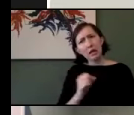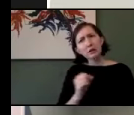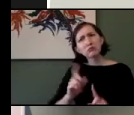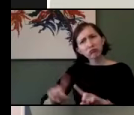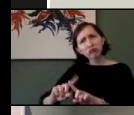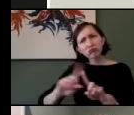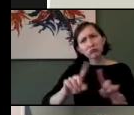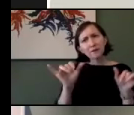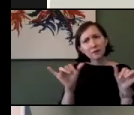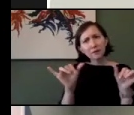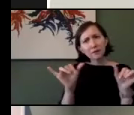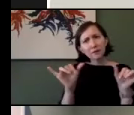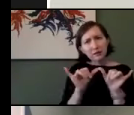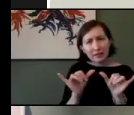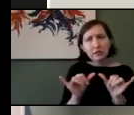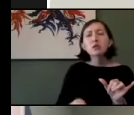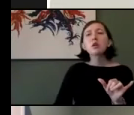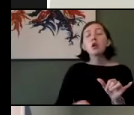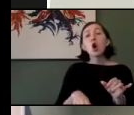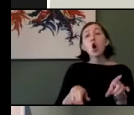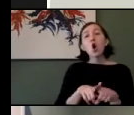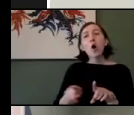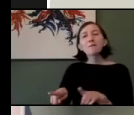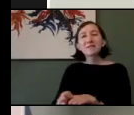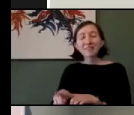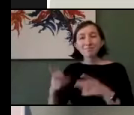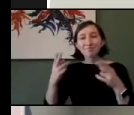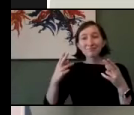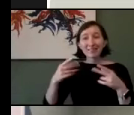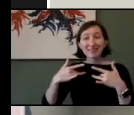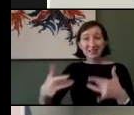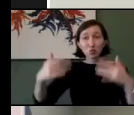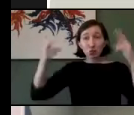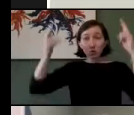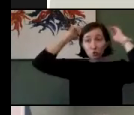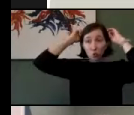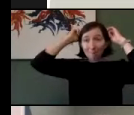Straps, adjusting it can be helpful too.